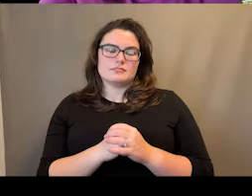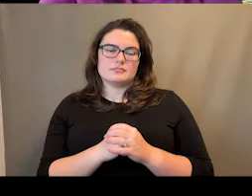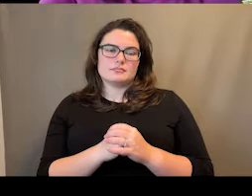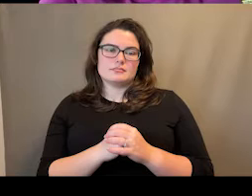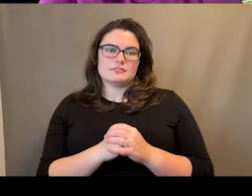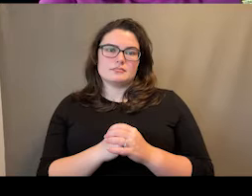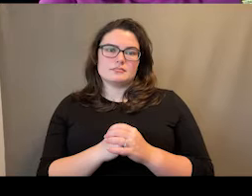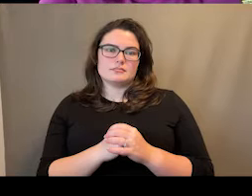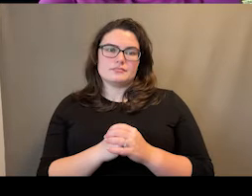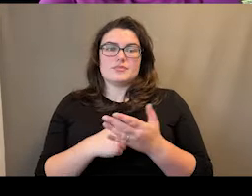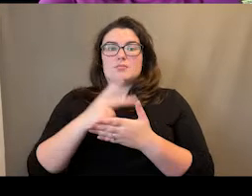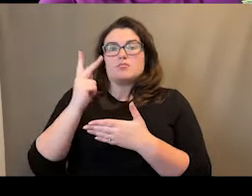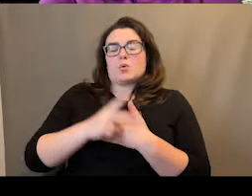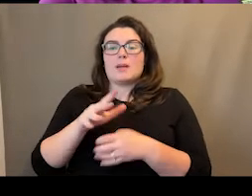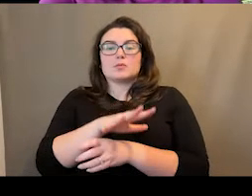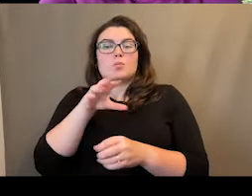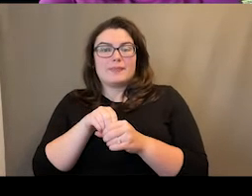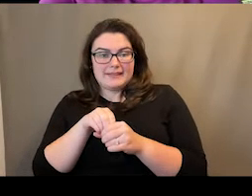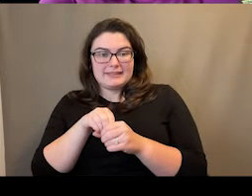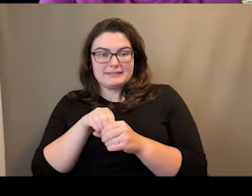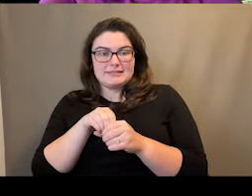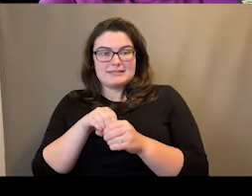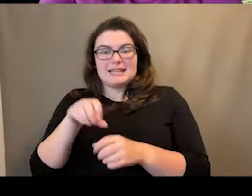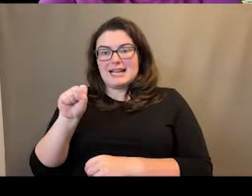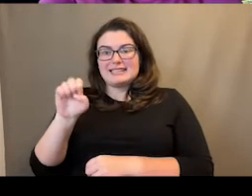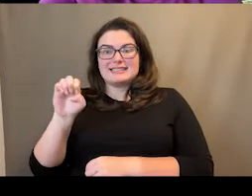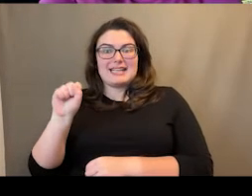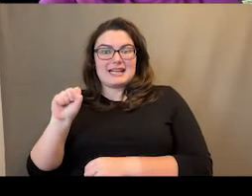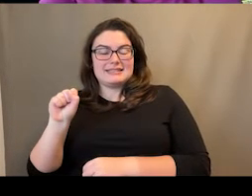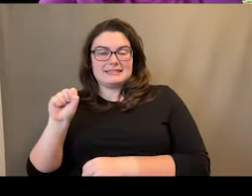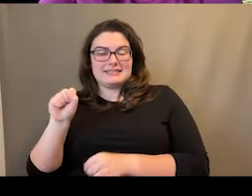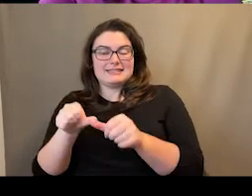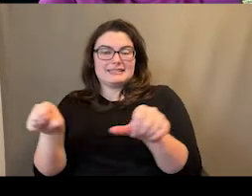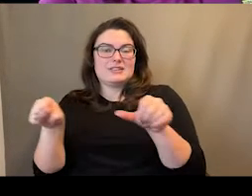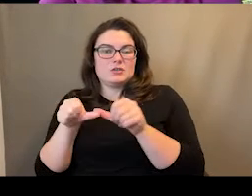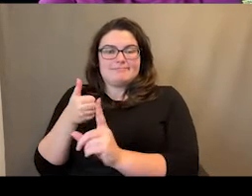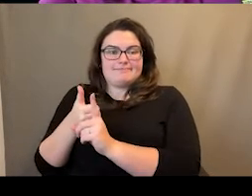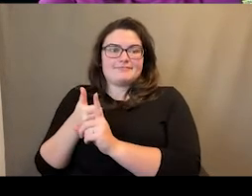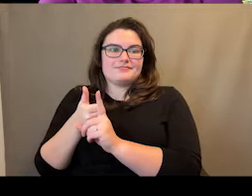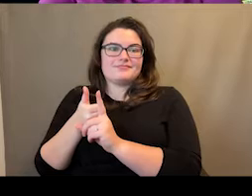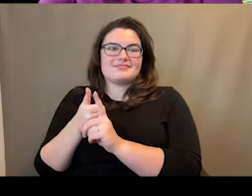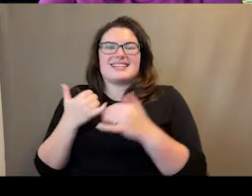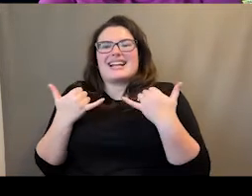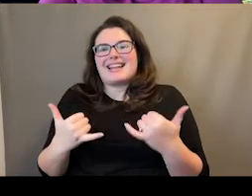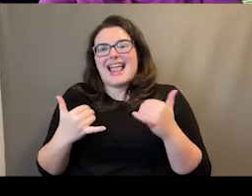In the programs within the SES area, accountable institutions in behavior,